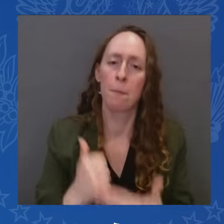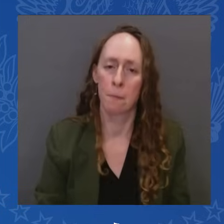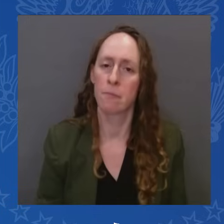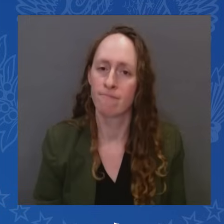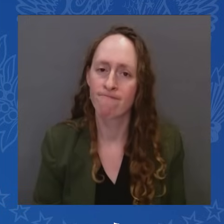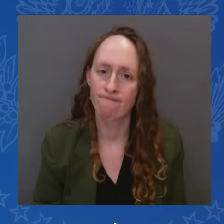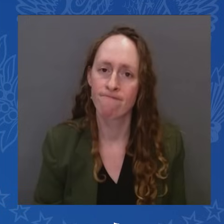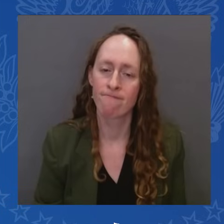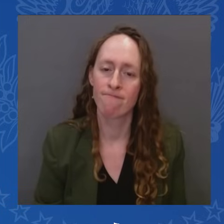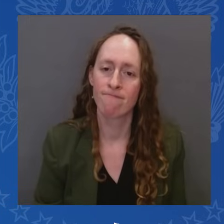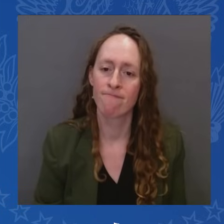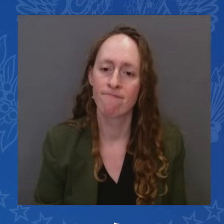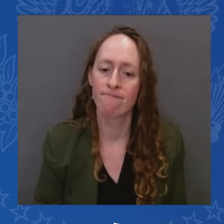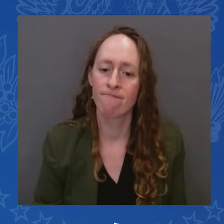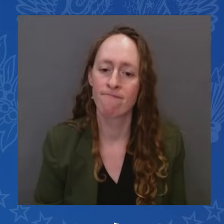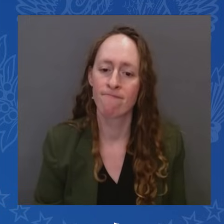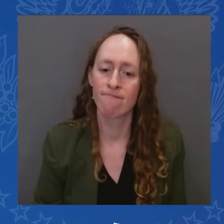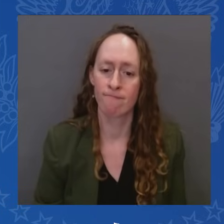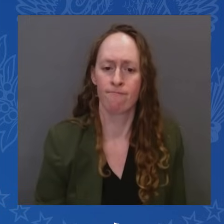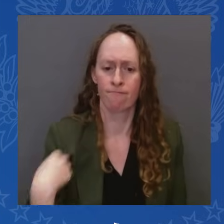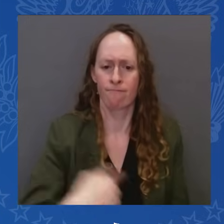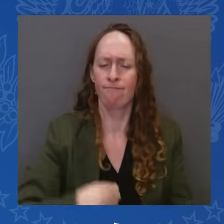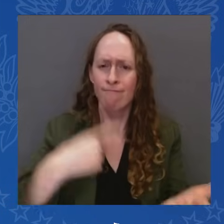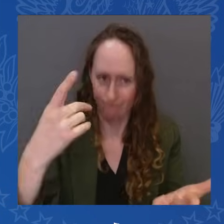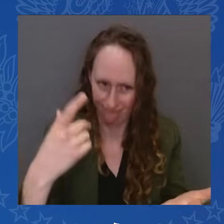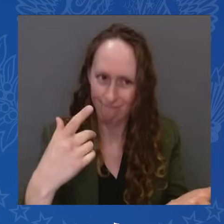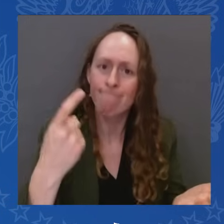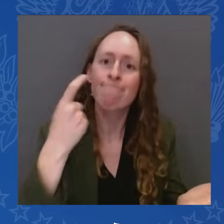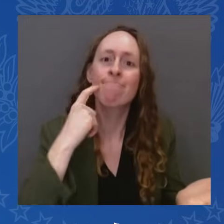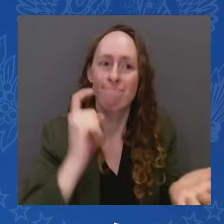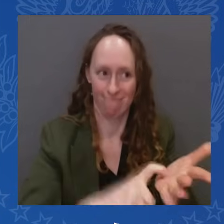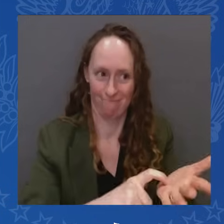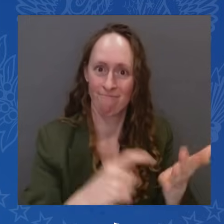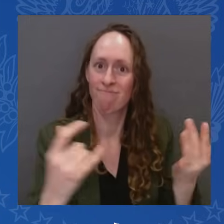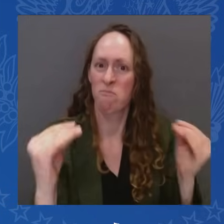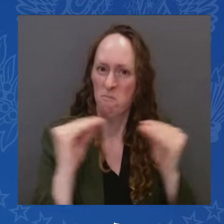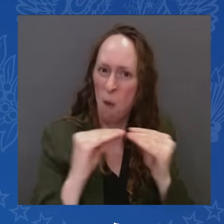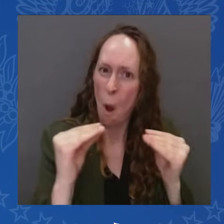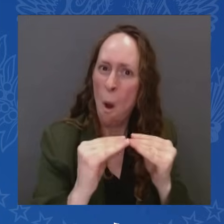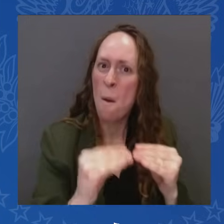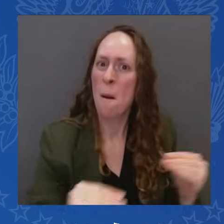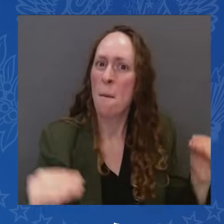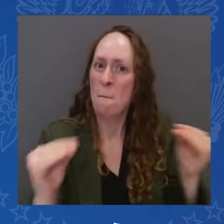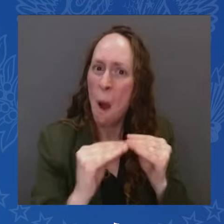and making him pay for his aggression. It's very important that, by the end of this year,